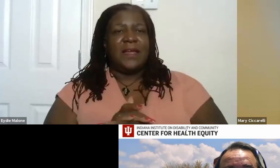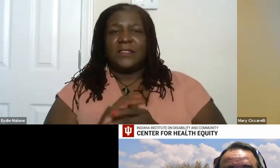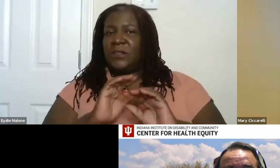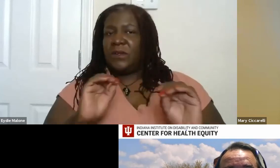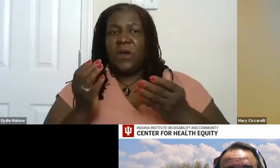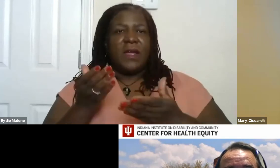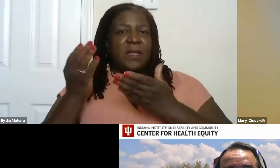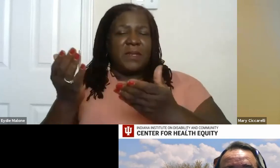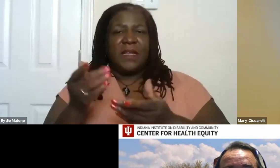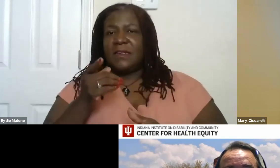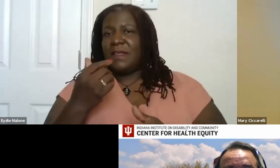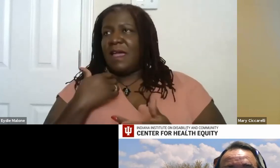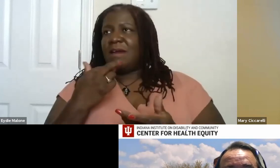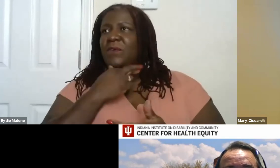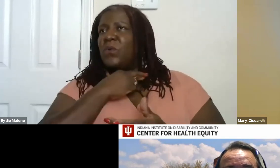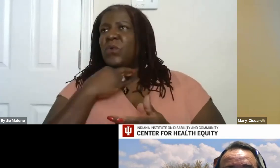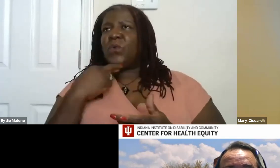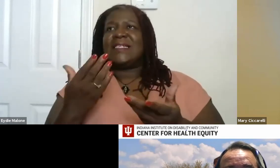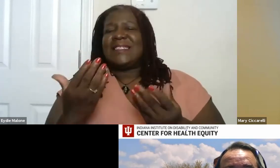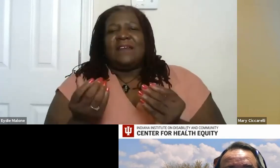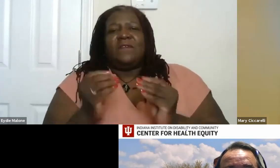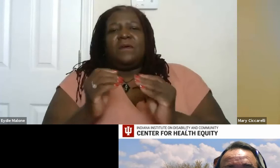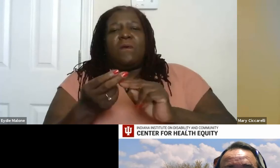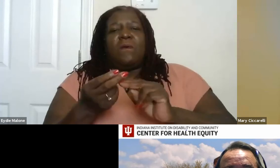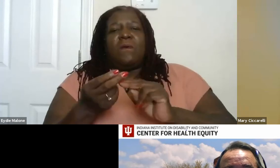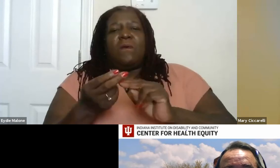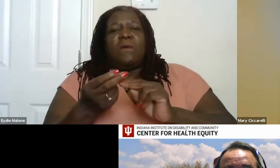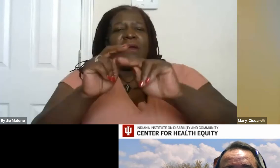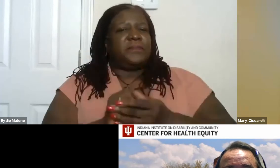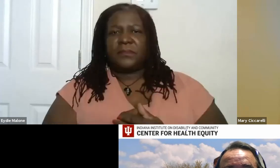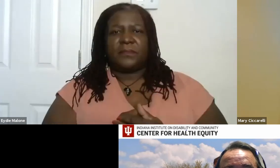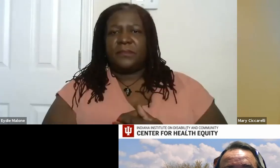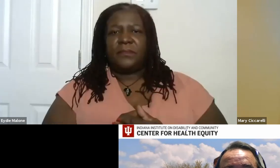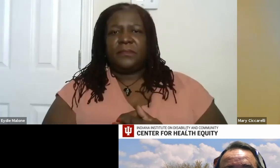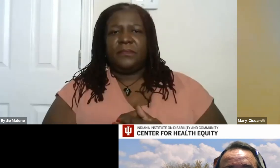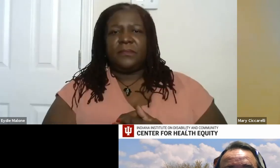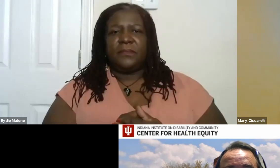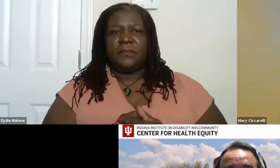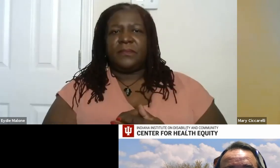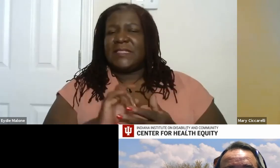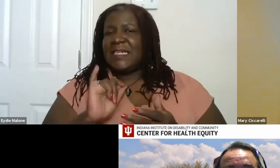that they have risks from the vaccination, any different from any other children. We've